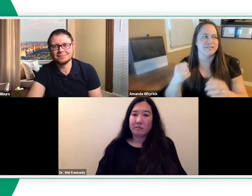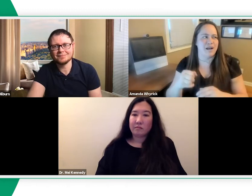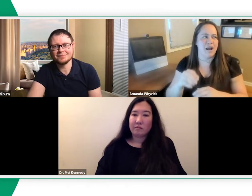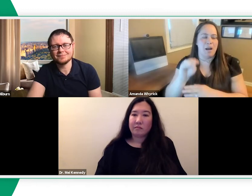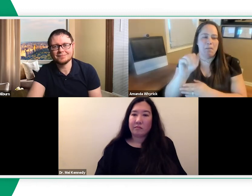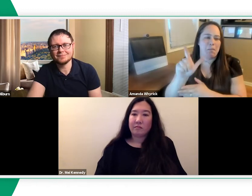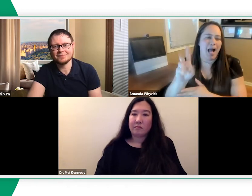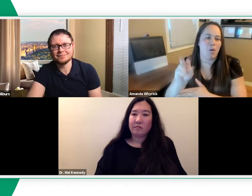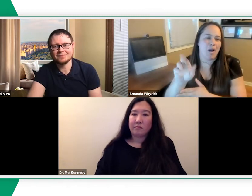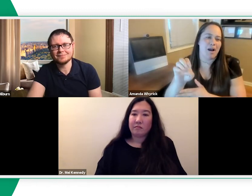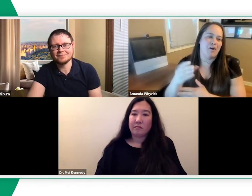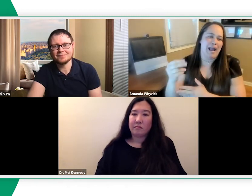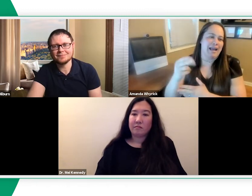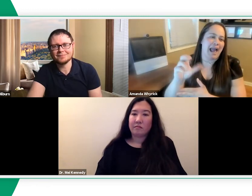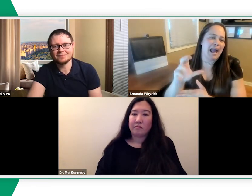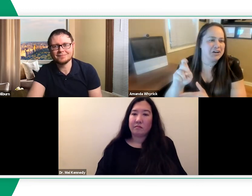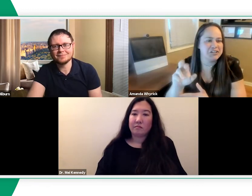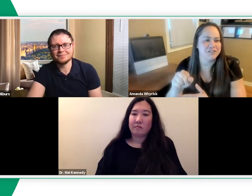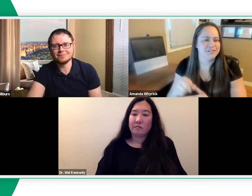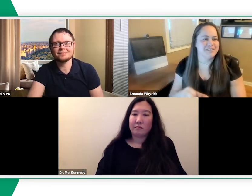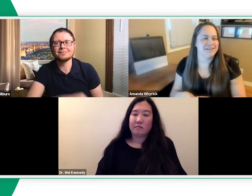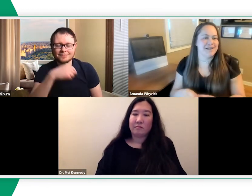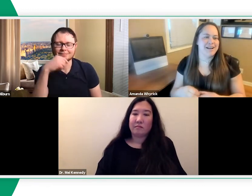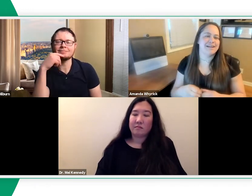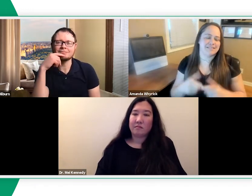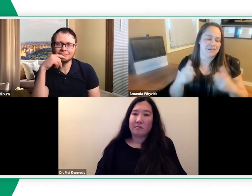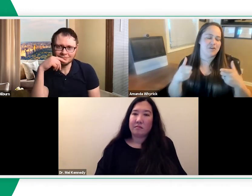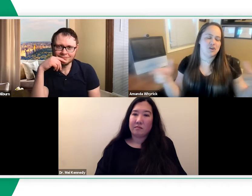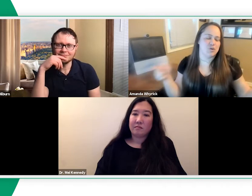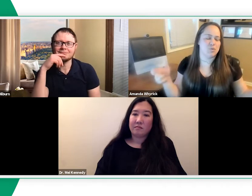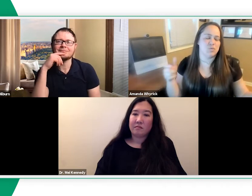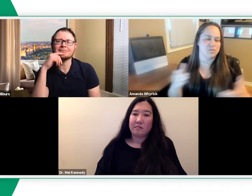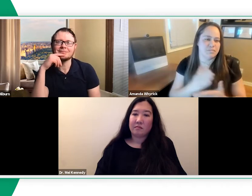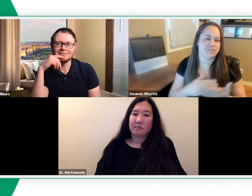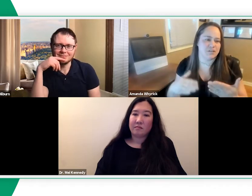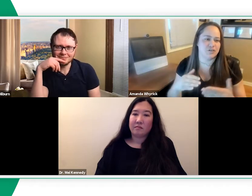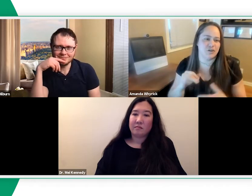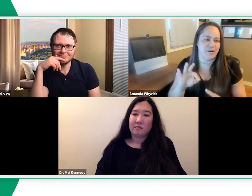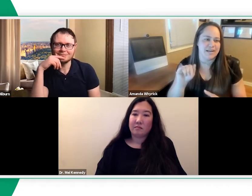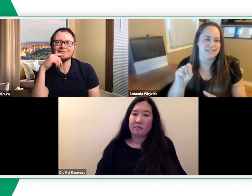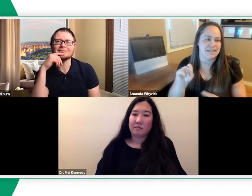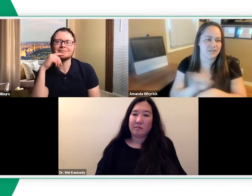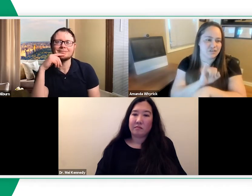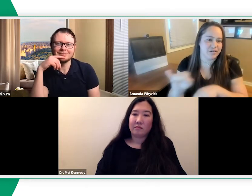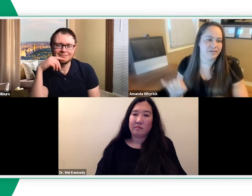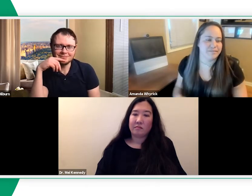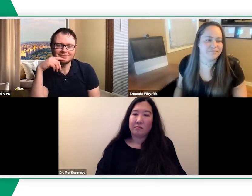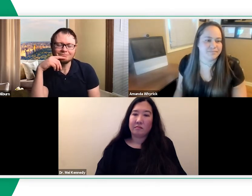than just malware and hackers. It’s a huge sector of the IT industry.